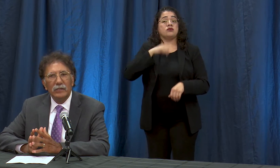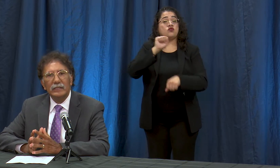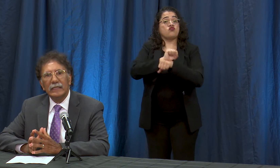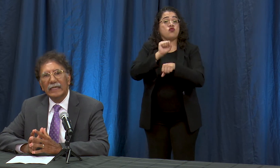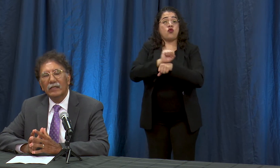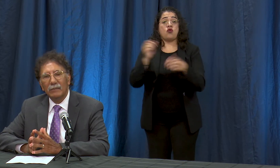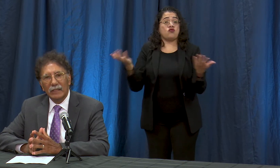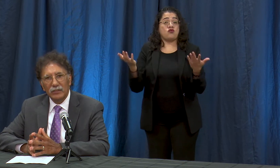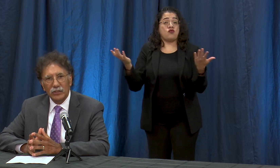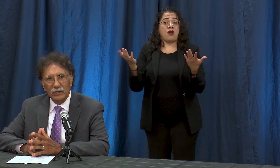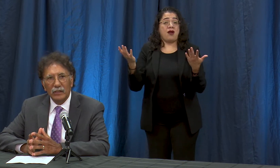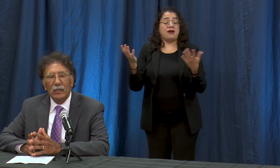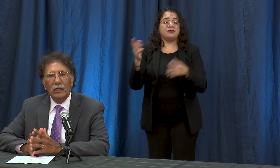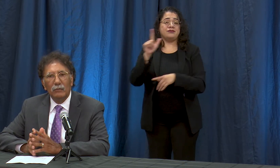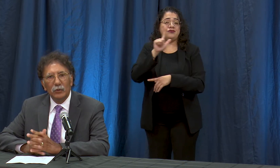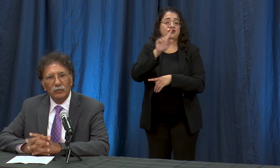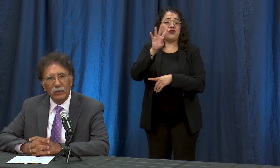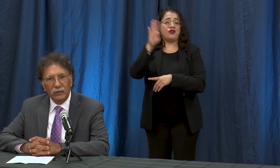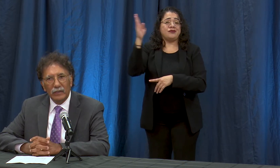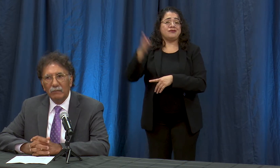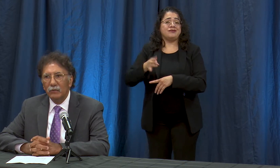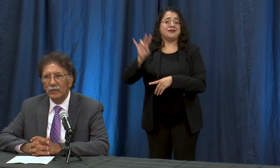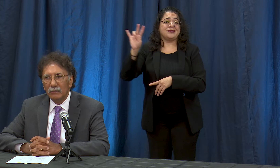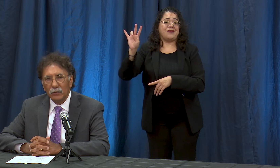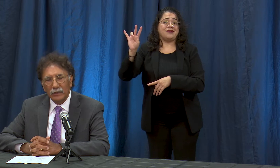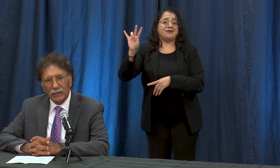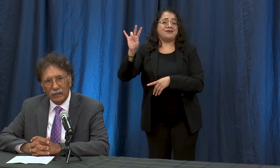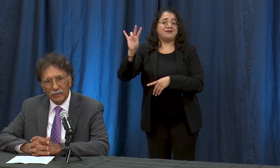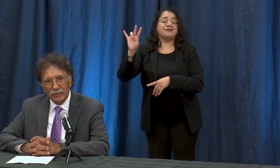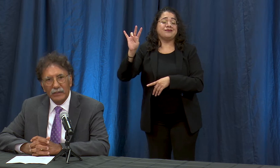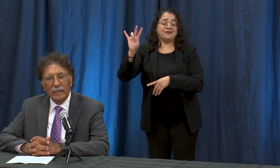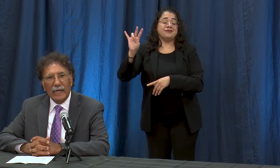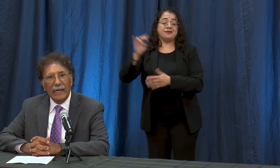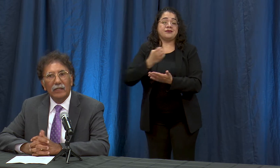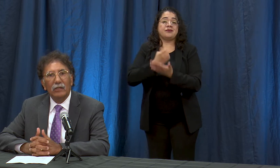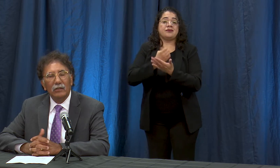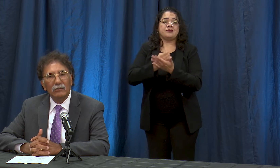this economic engine moves forward and moves the important commerce and cargo